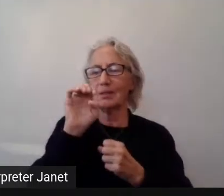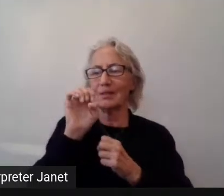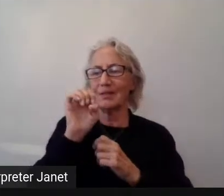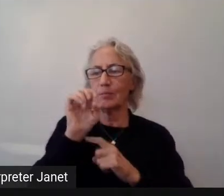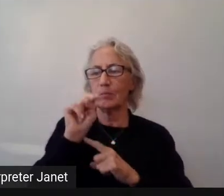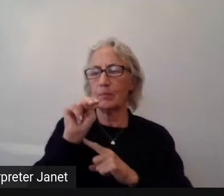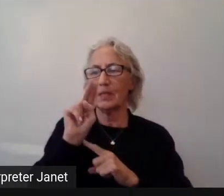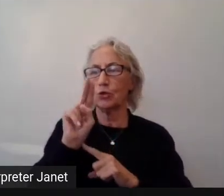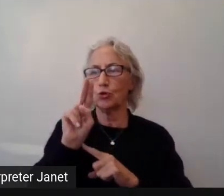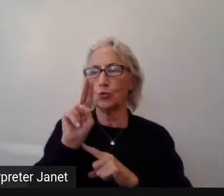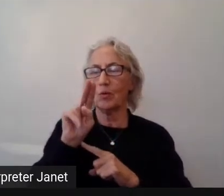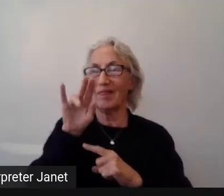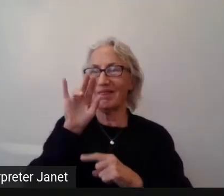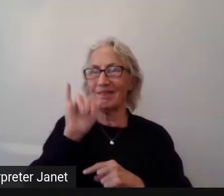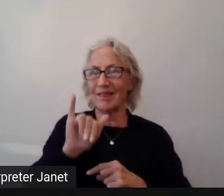portal which is also under the community and support menu.